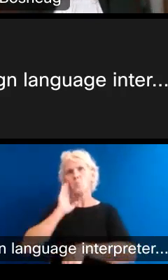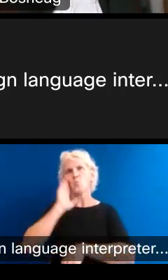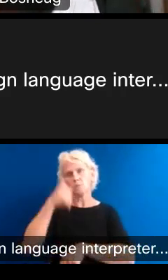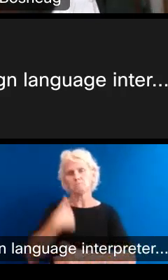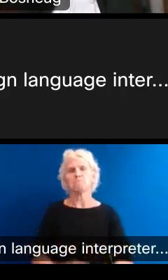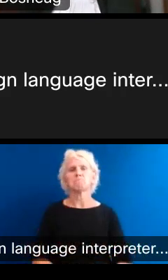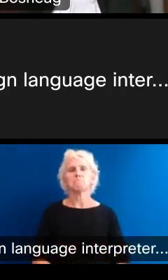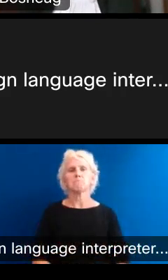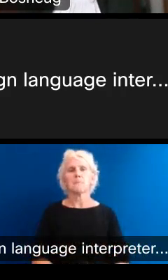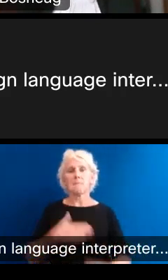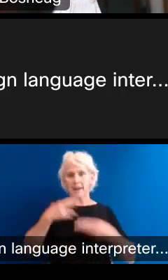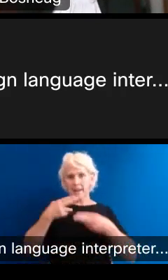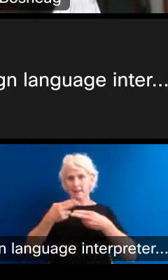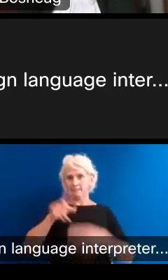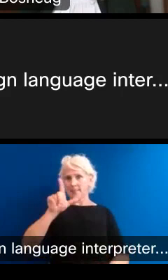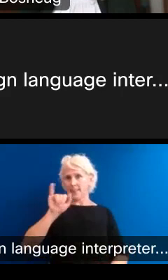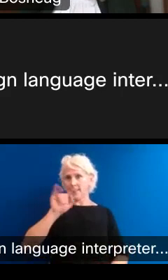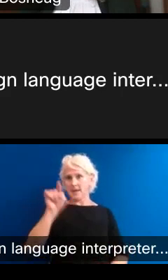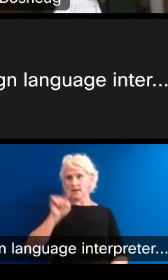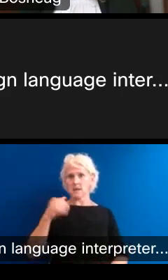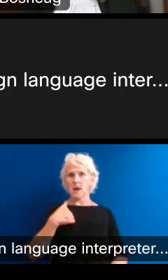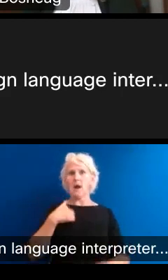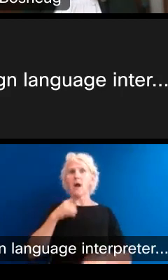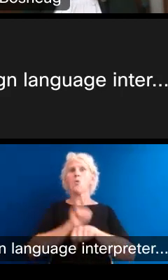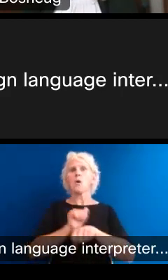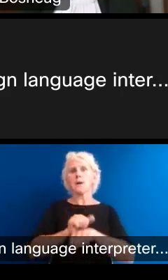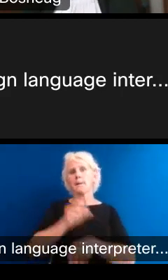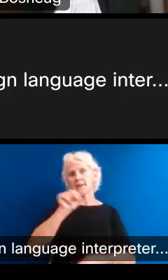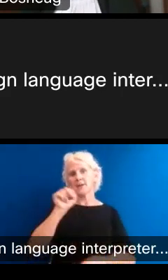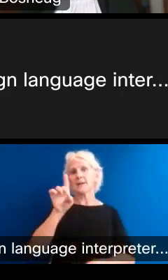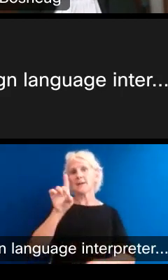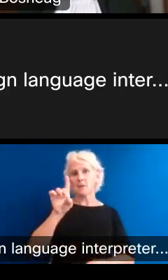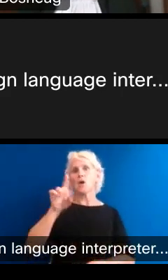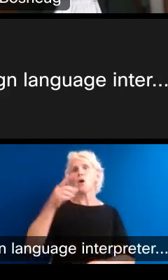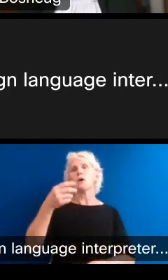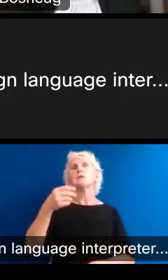My name is Liz and I work for the Minnesota Department of Human Services in the Child